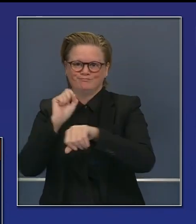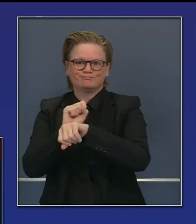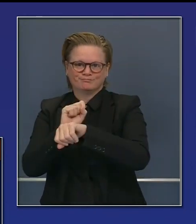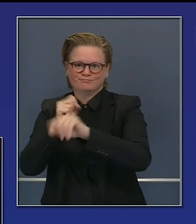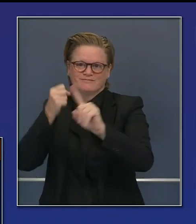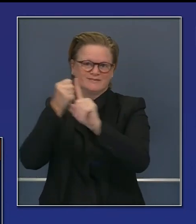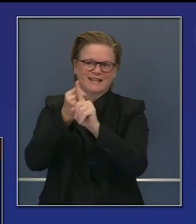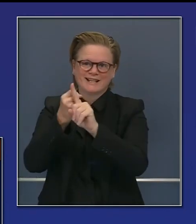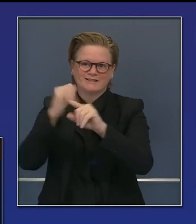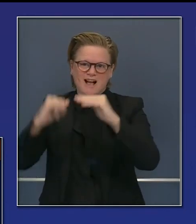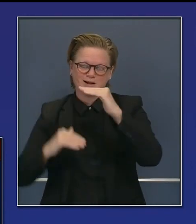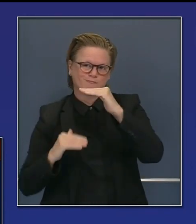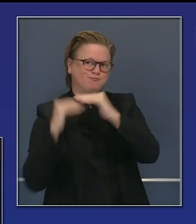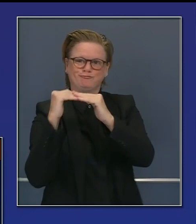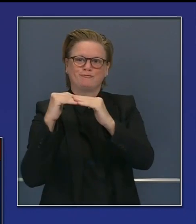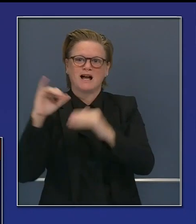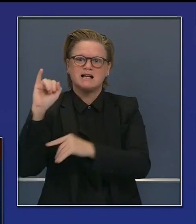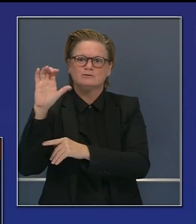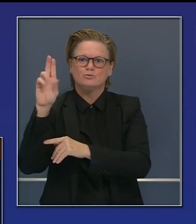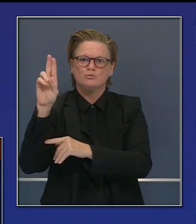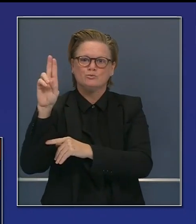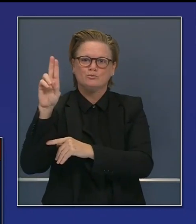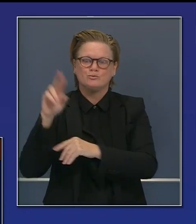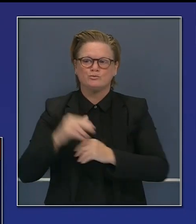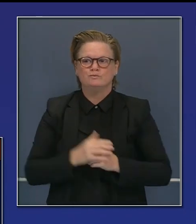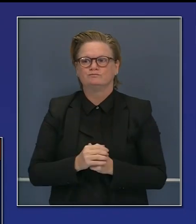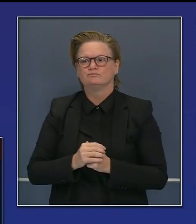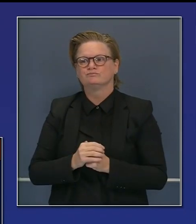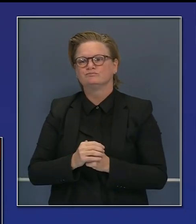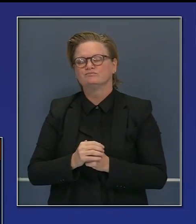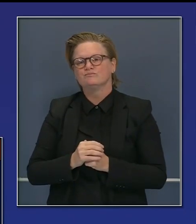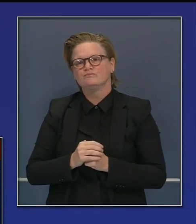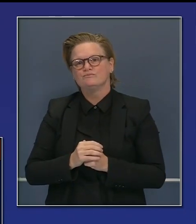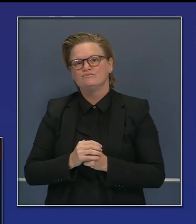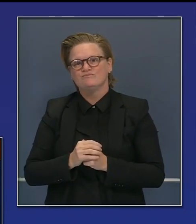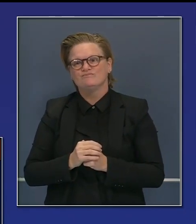SOUTHERN CALIFORNIA REGIONS, WILL HAVE REACHED THE 15%, OR